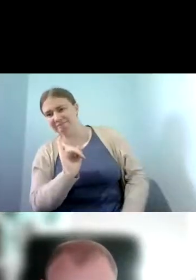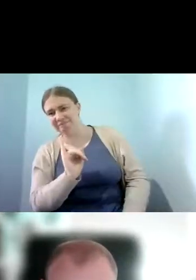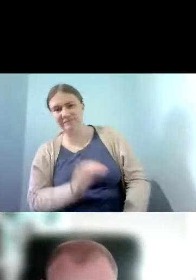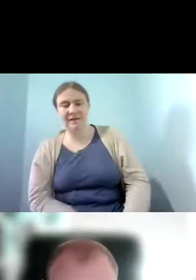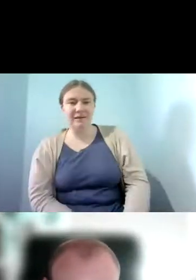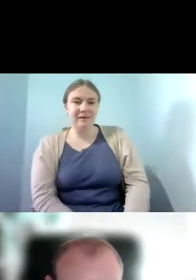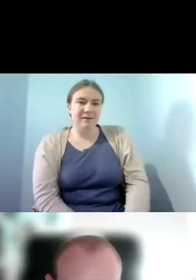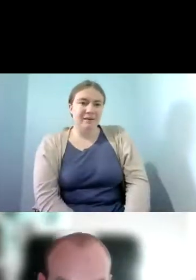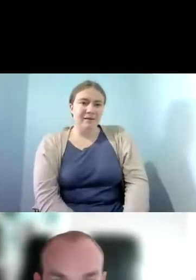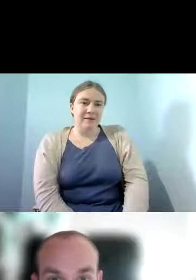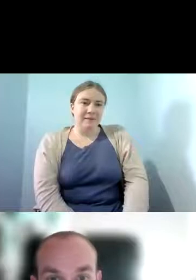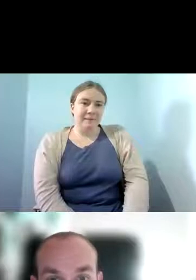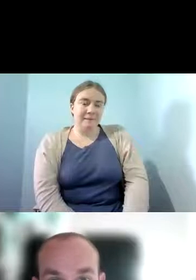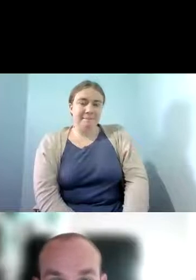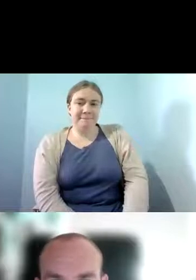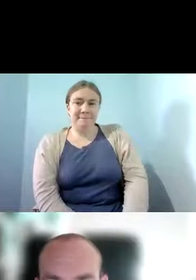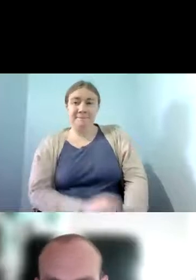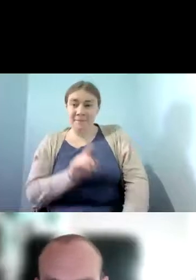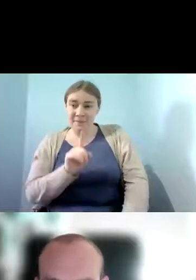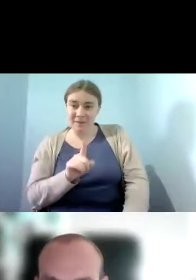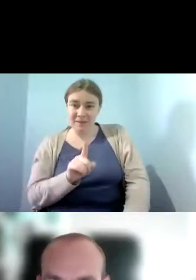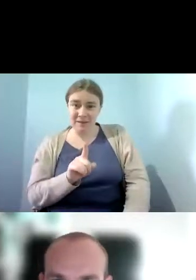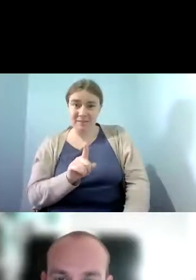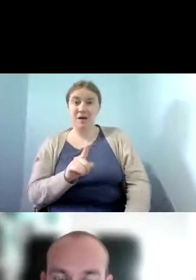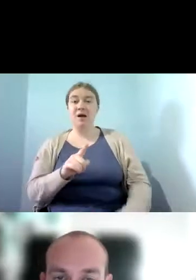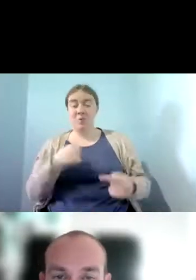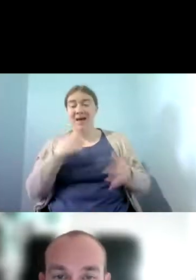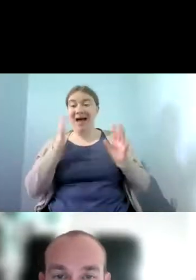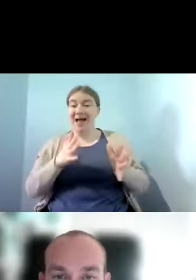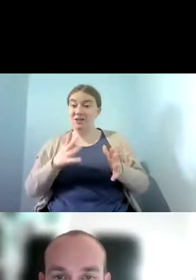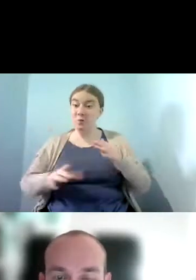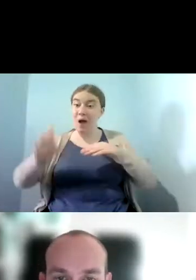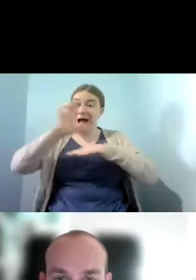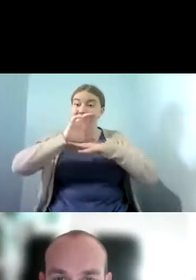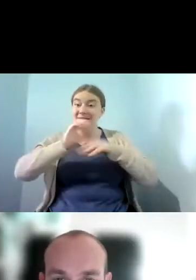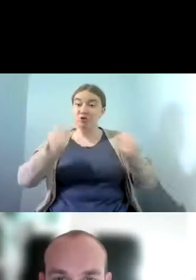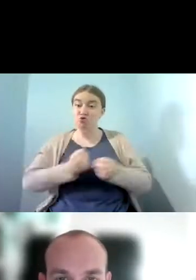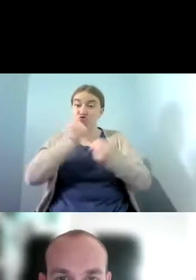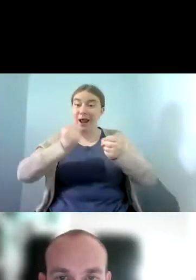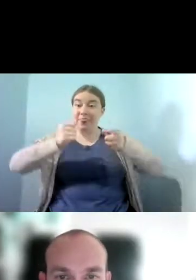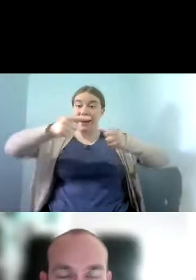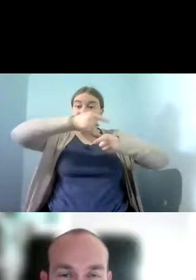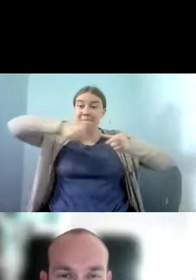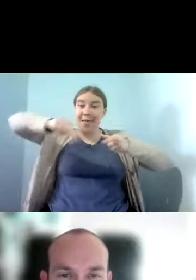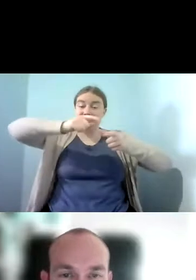and what we needed to do was weld the strengthening plates that you can see on this photo to to strengthen up the pile